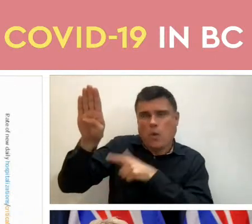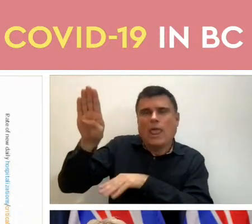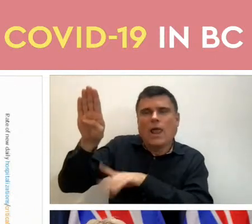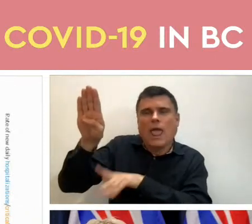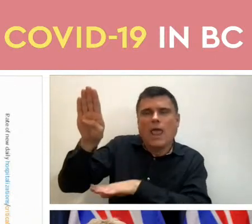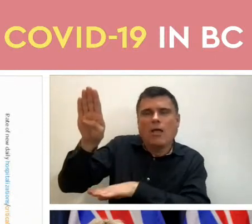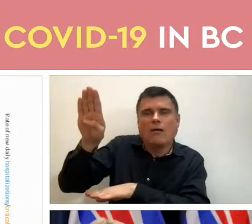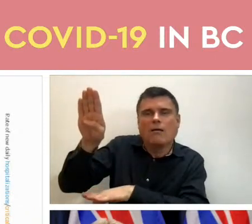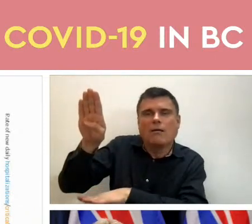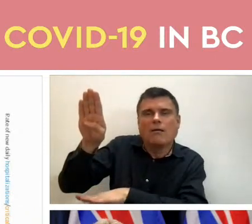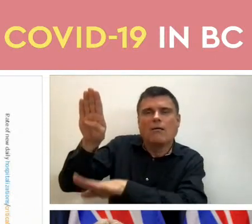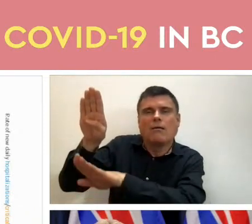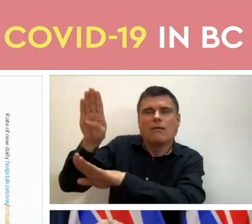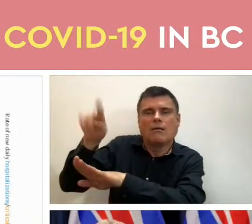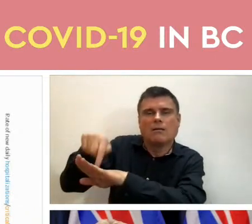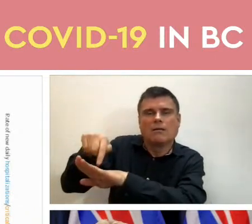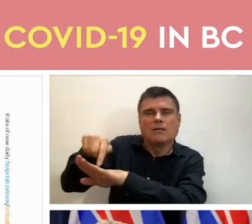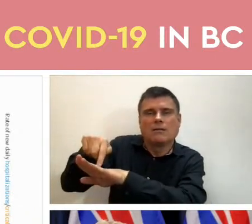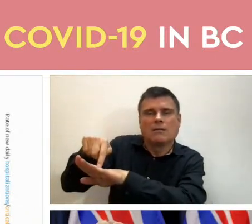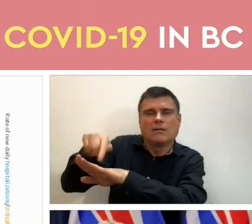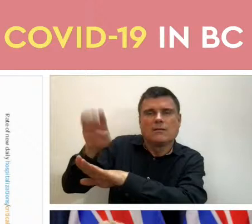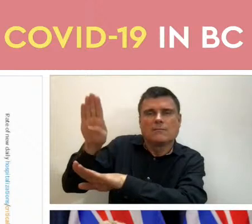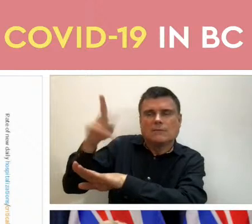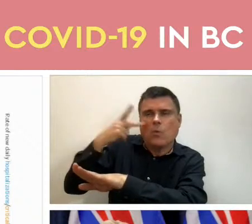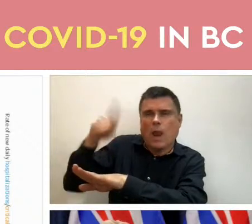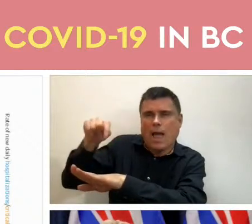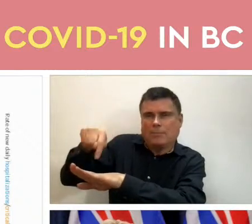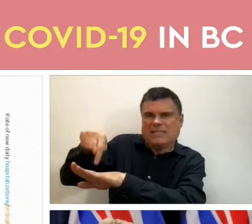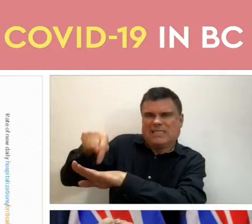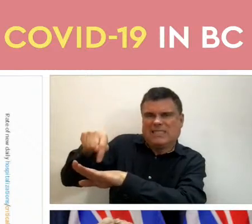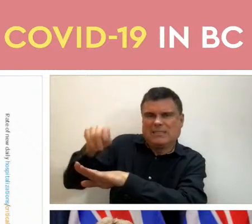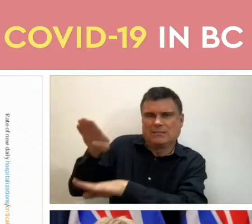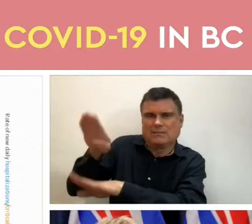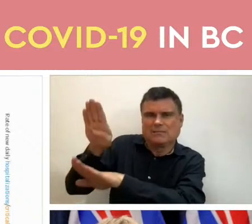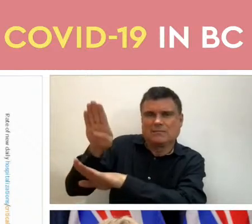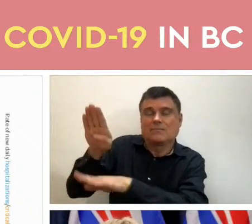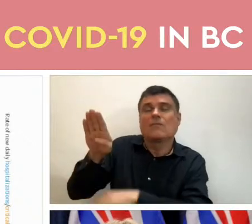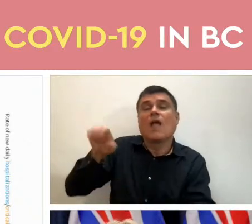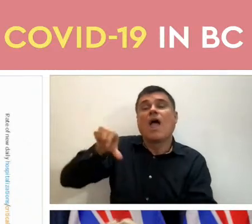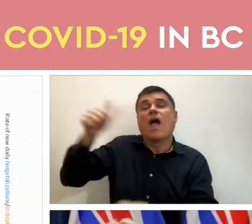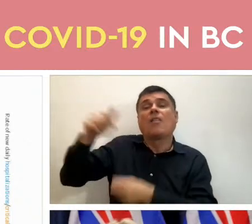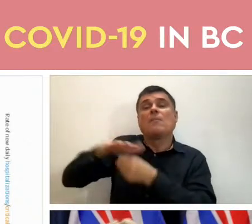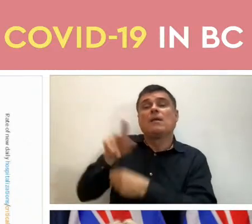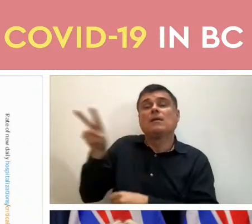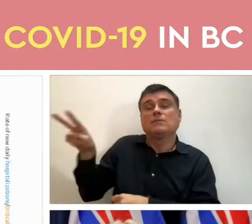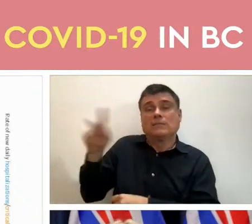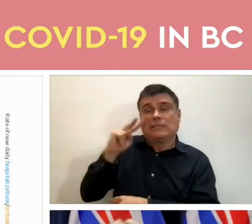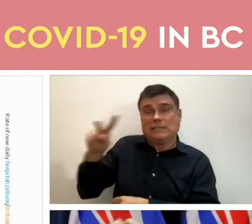They reminds us, this slide reminds us that risk is